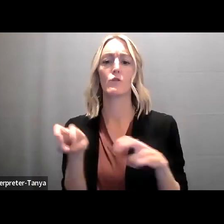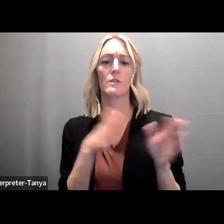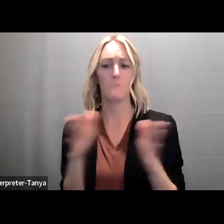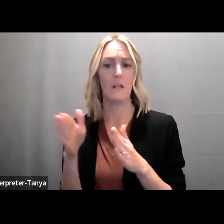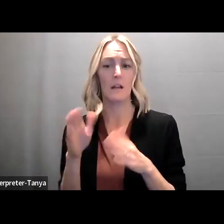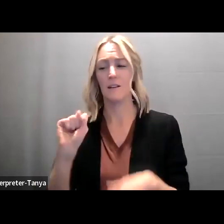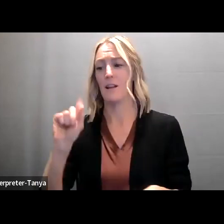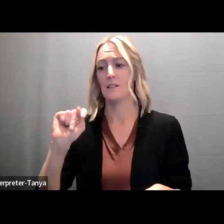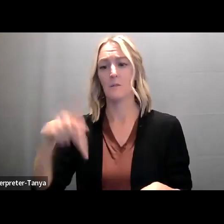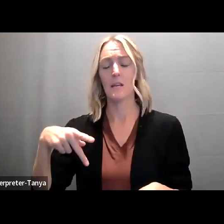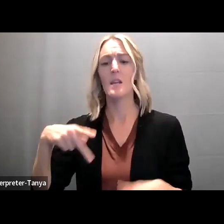issues of equity?